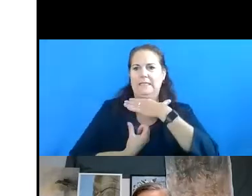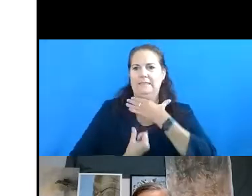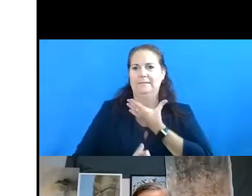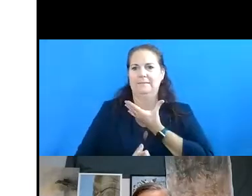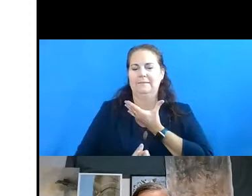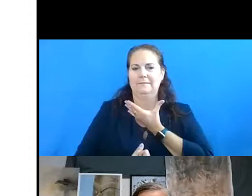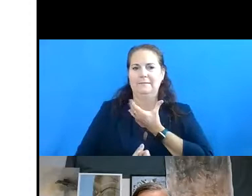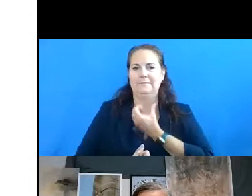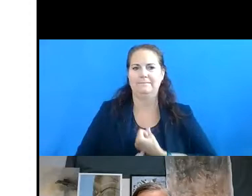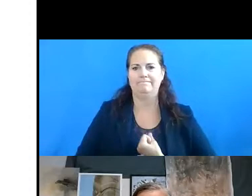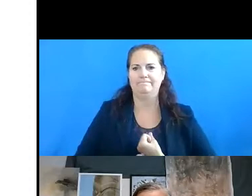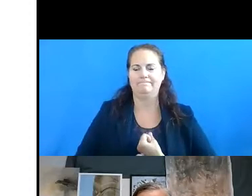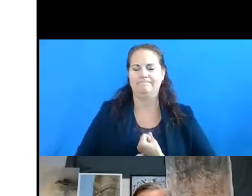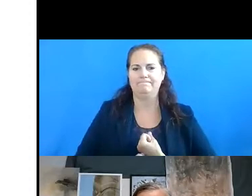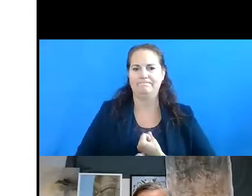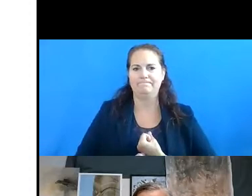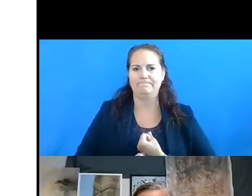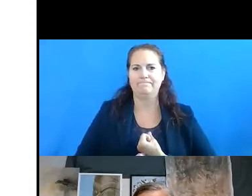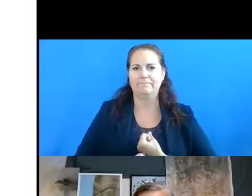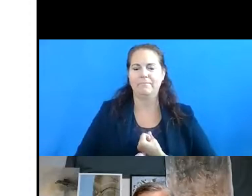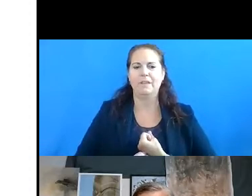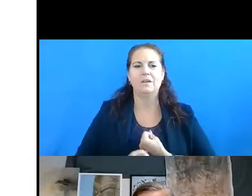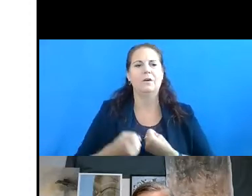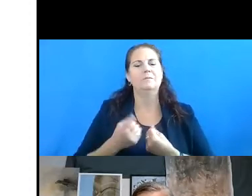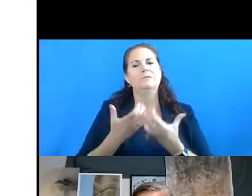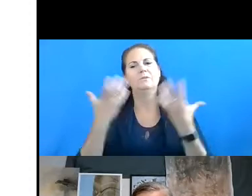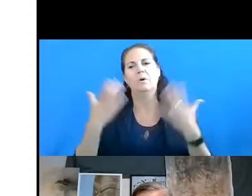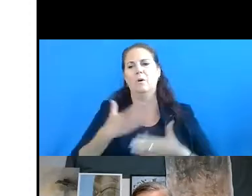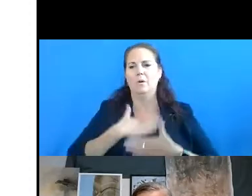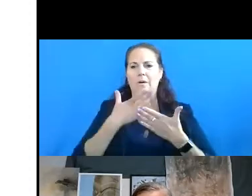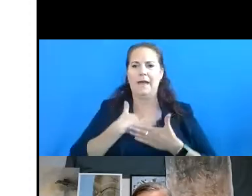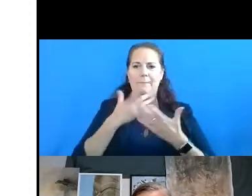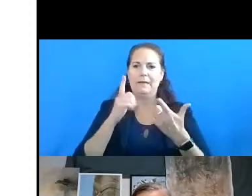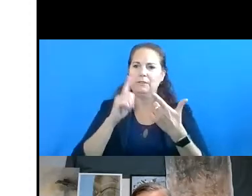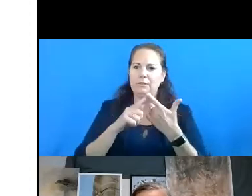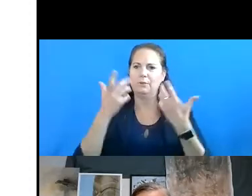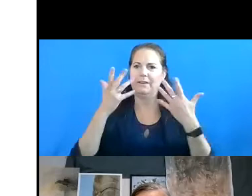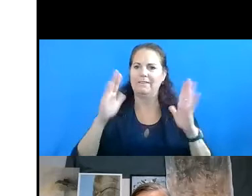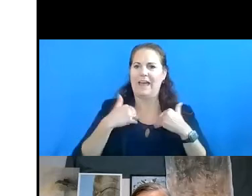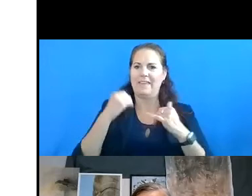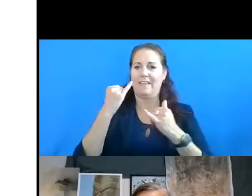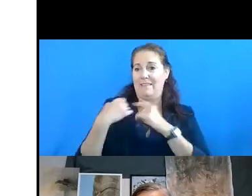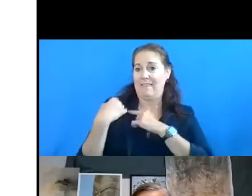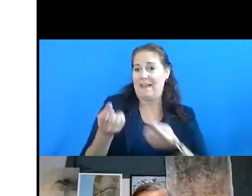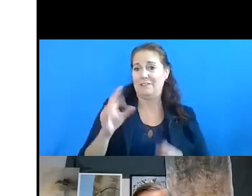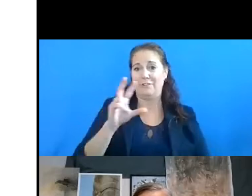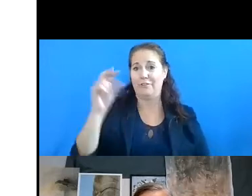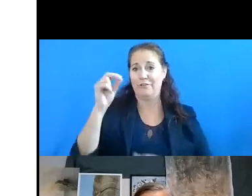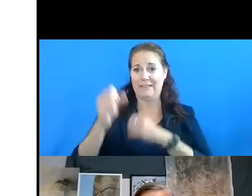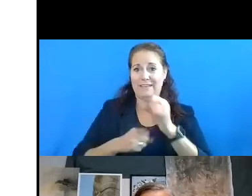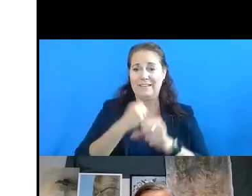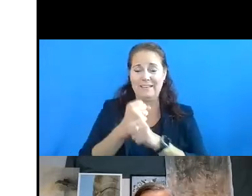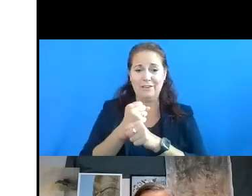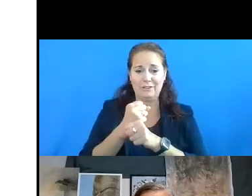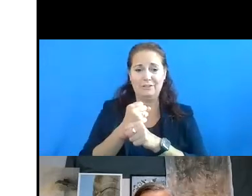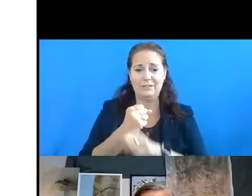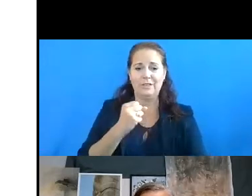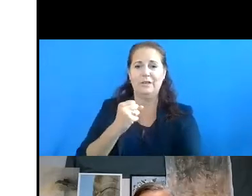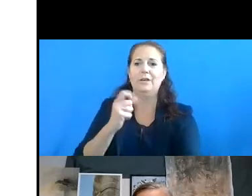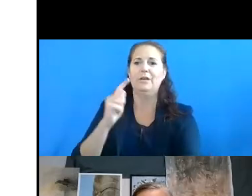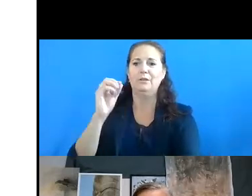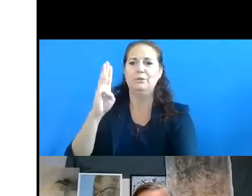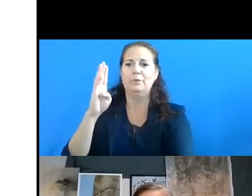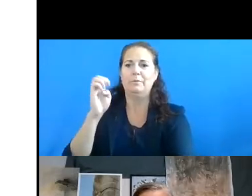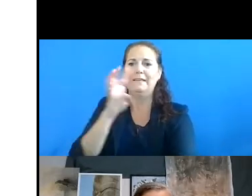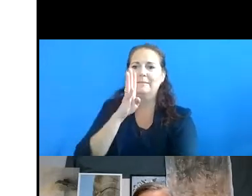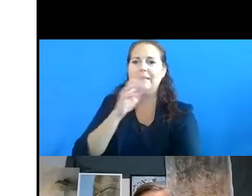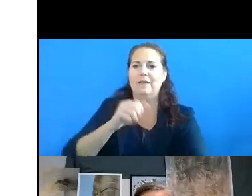So, I'm so happy to have had the last thirty years to be speaking with elders from different